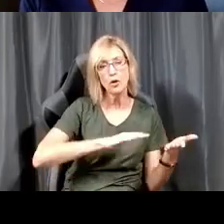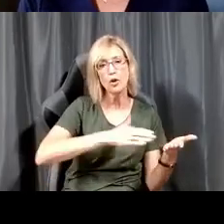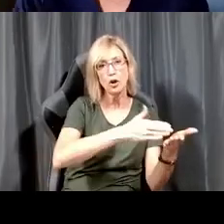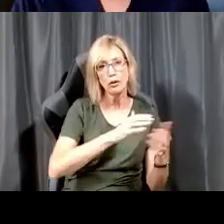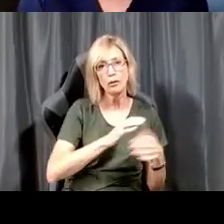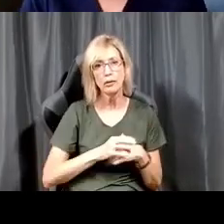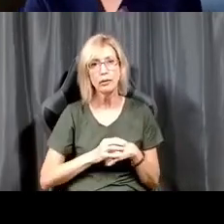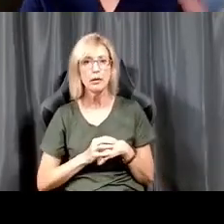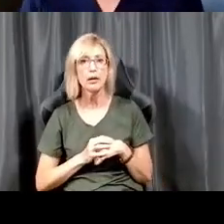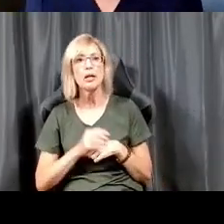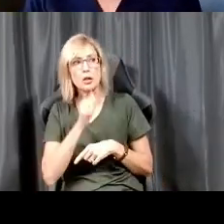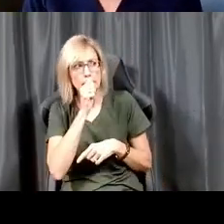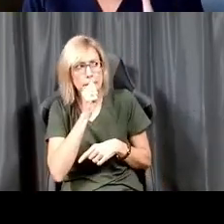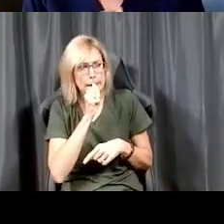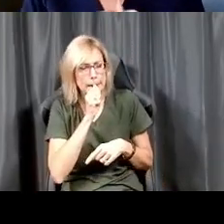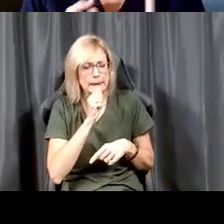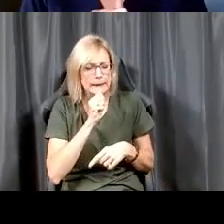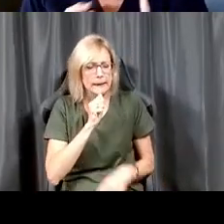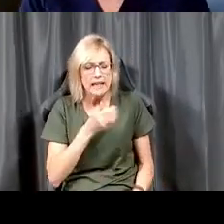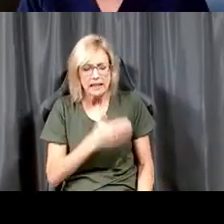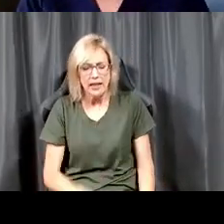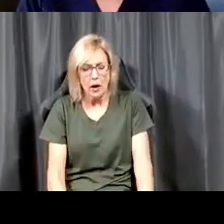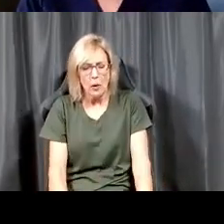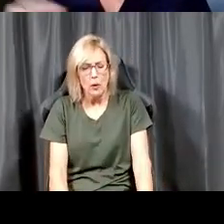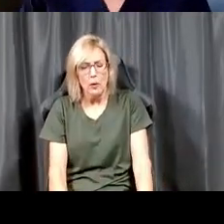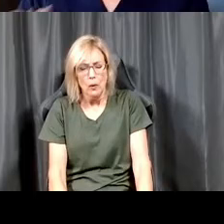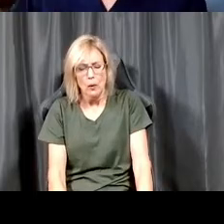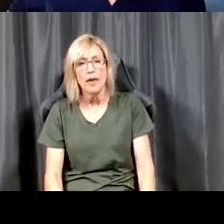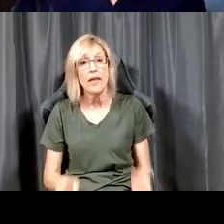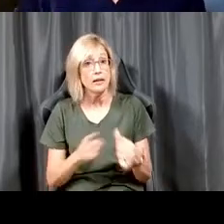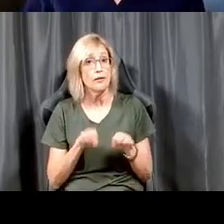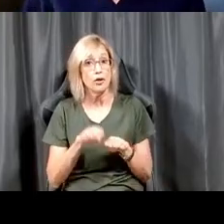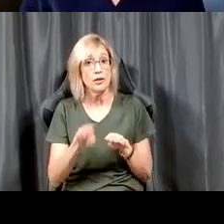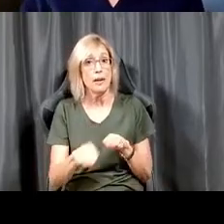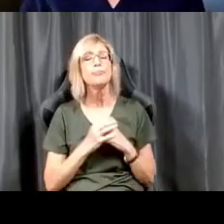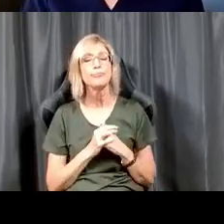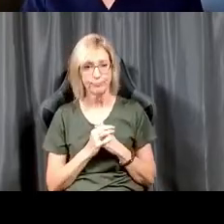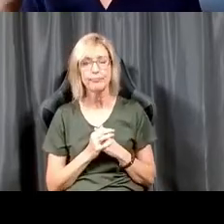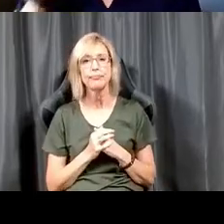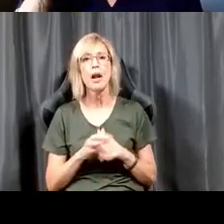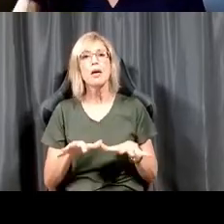Just tolerating physical presence is a very first step. Once the child can do that, we